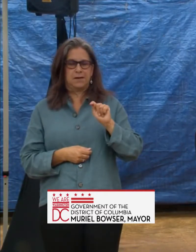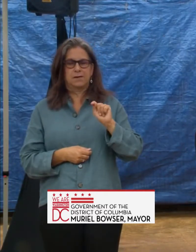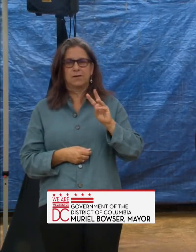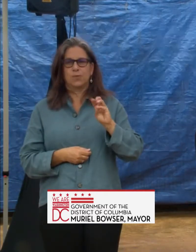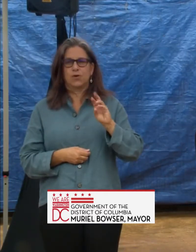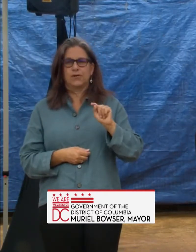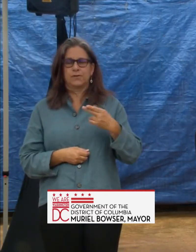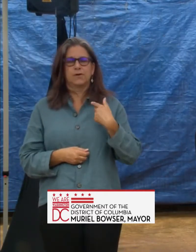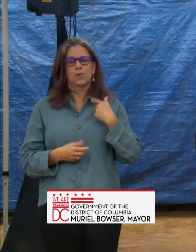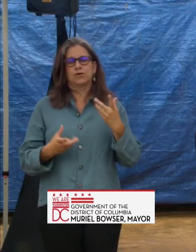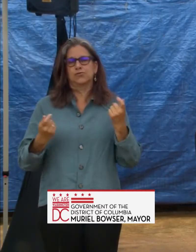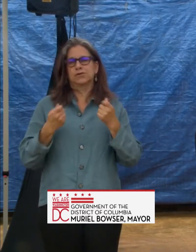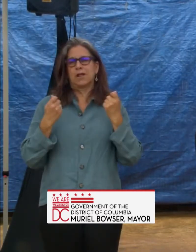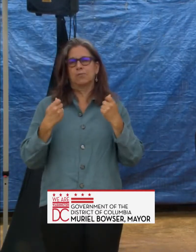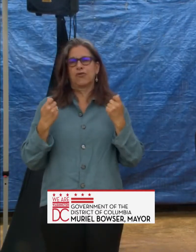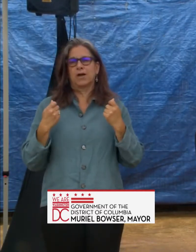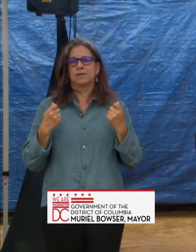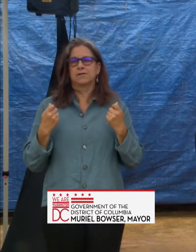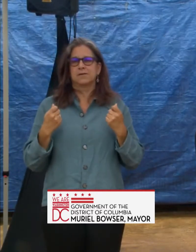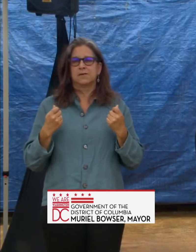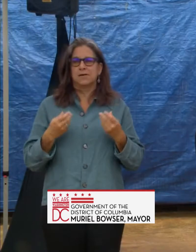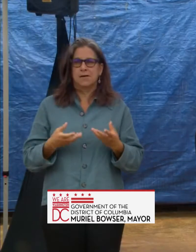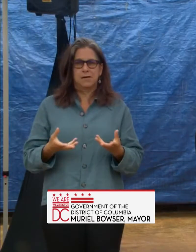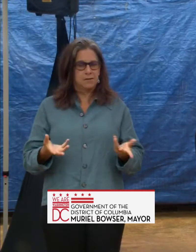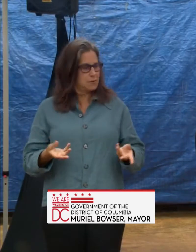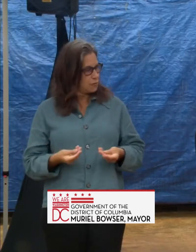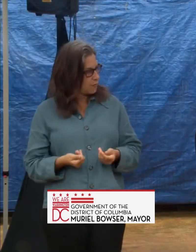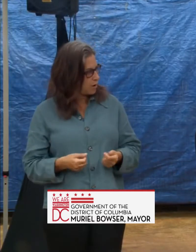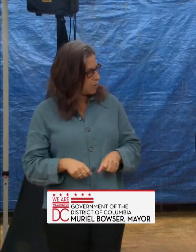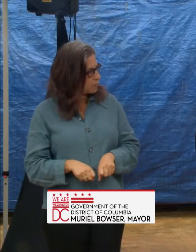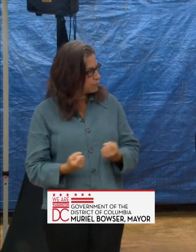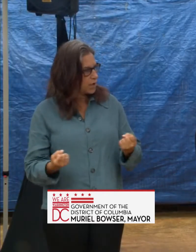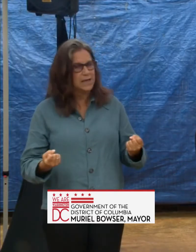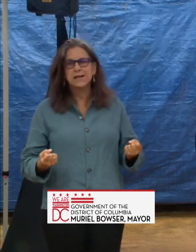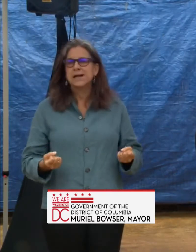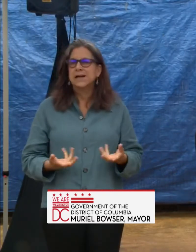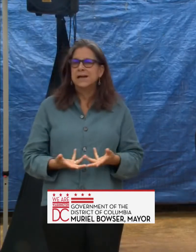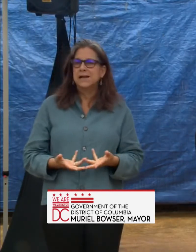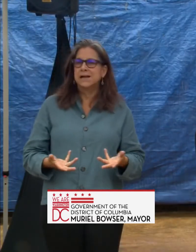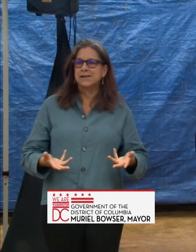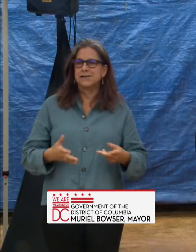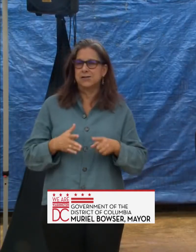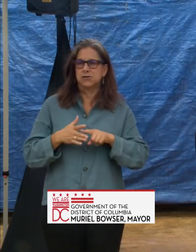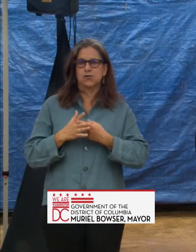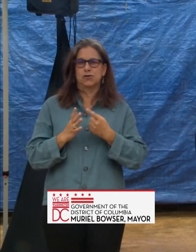WE CELEBRATE THE GROUNDBREAKING OF OUR SHORT-TERM FAMILY HOUSING FACILITY.